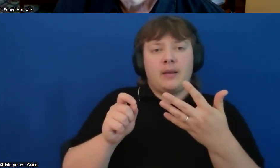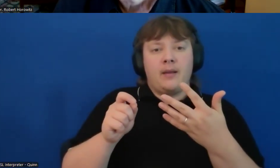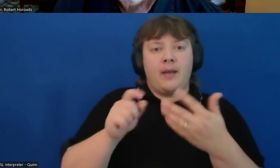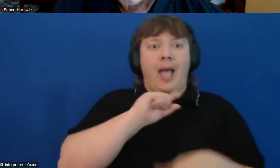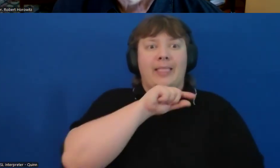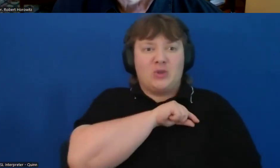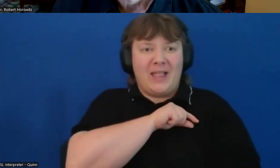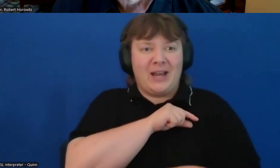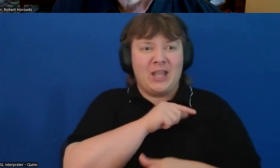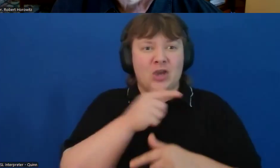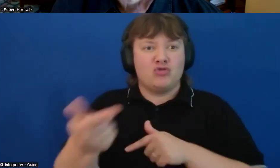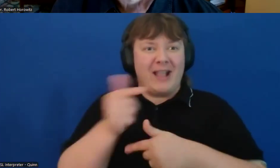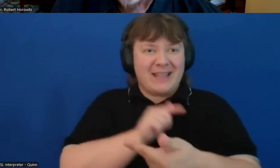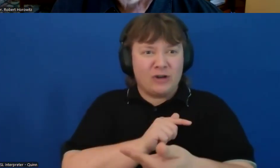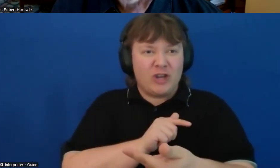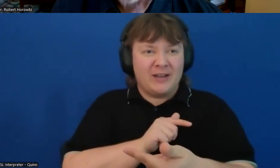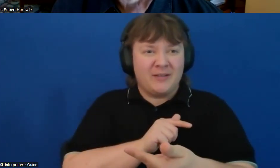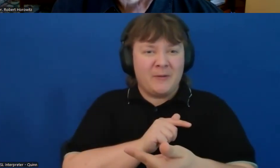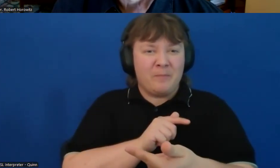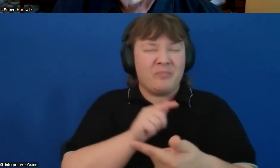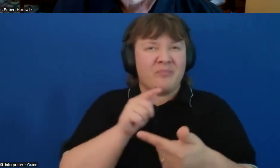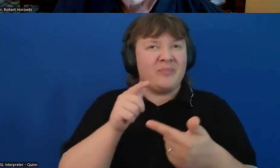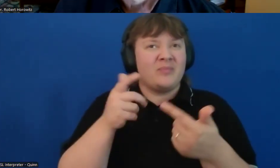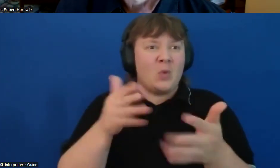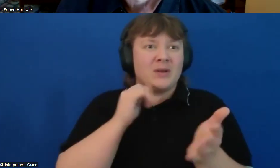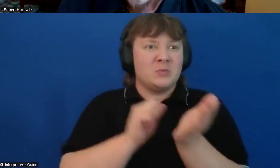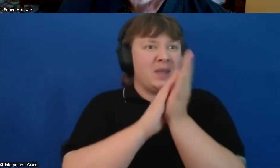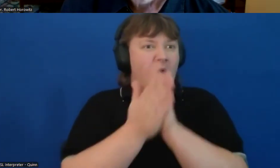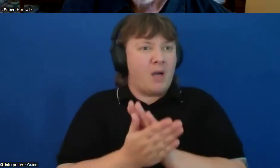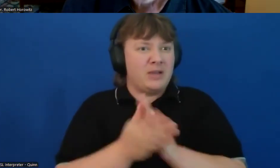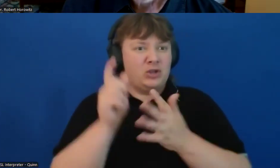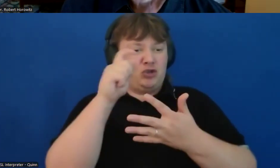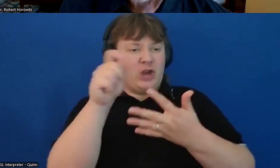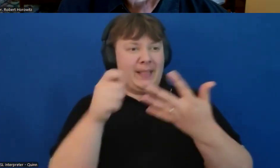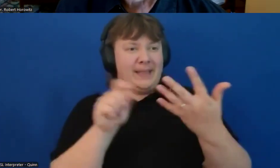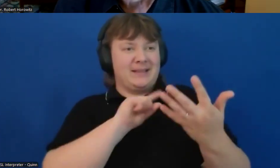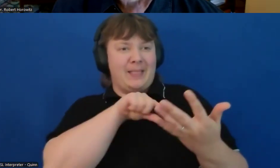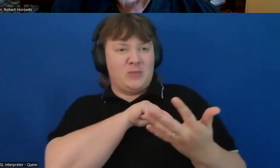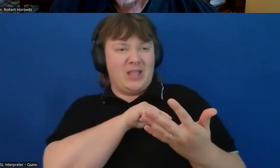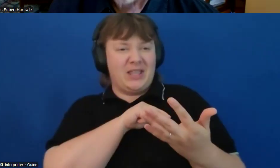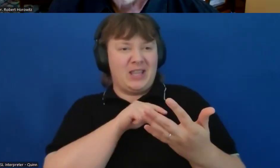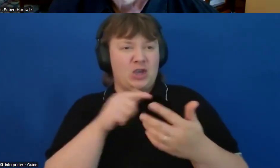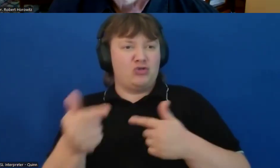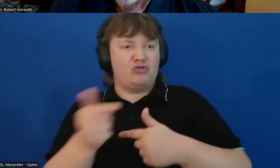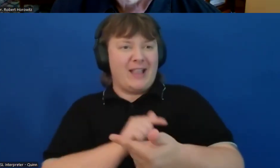becomes a checklist eligibility transaction. Who are the people that are going to volunteer to be